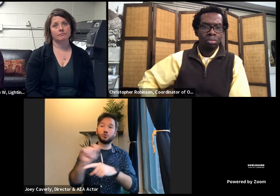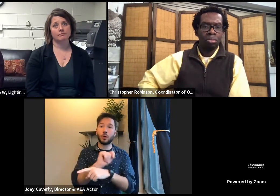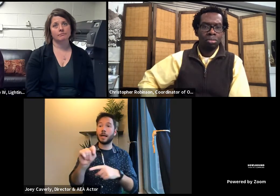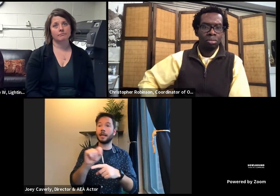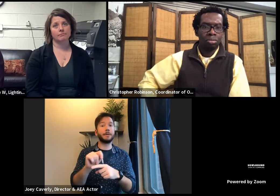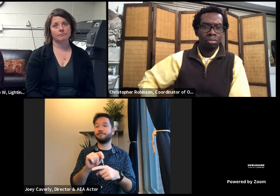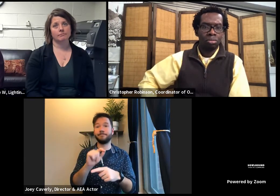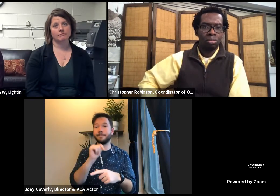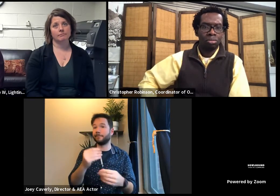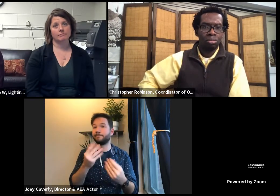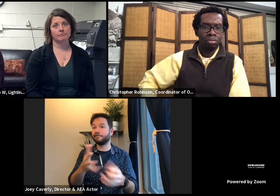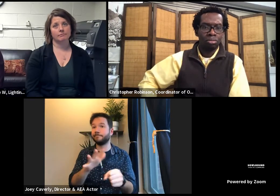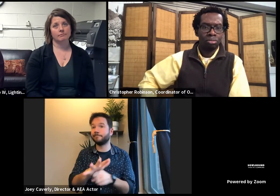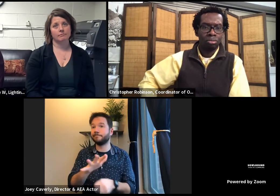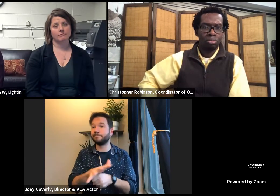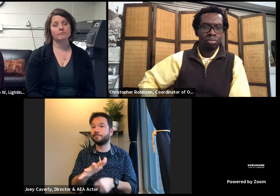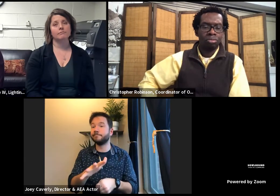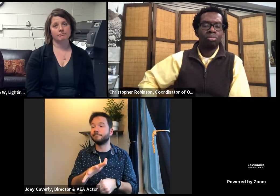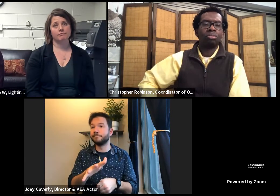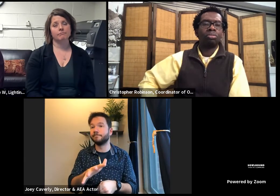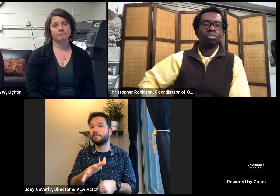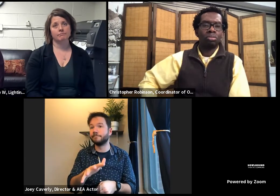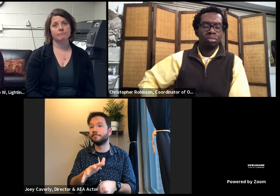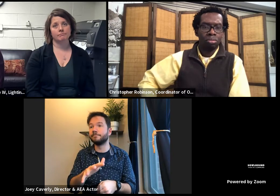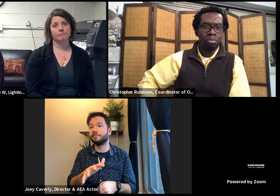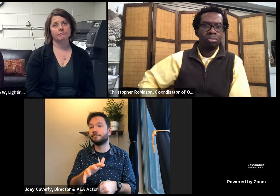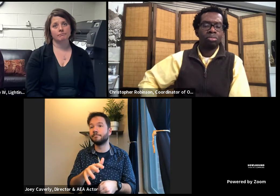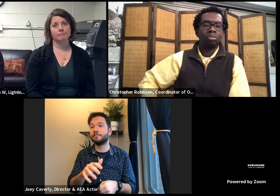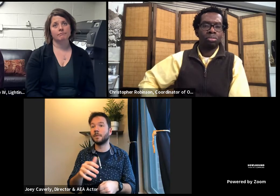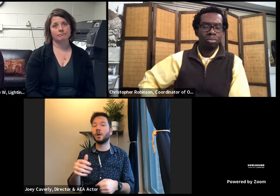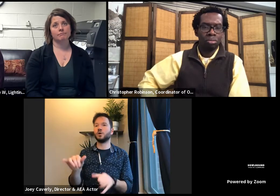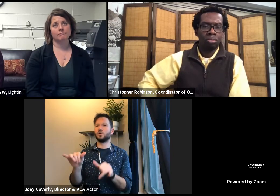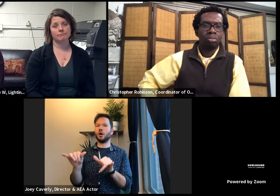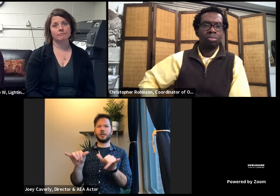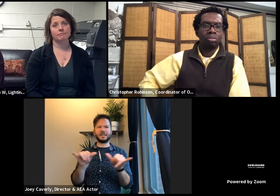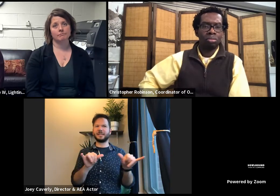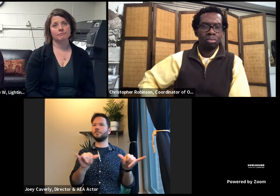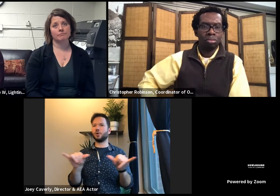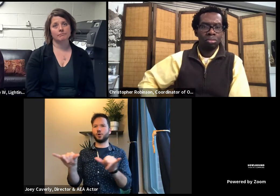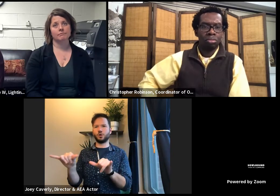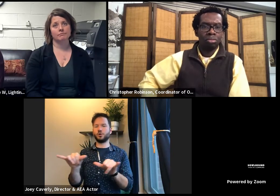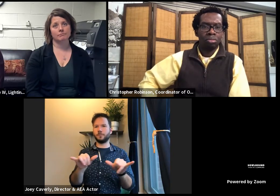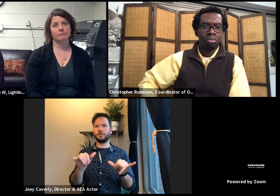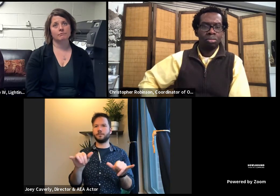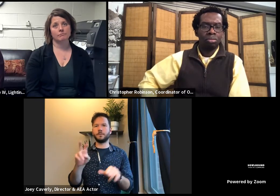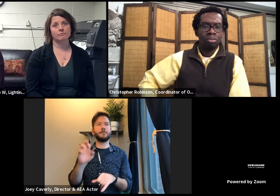This reflects in representation as well. This goes to education, the educational opportunities are not enough,